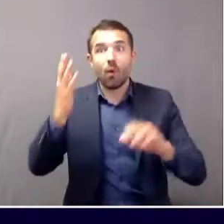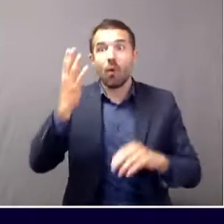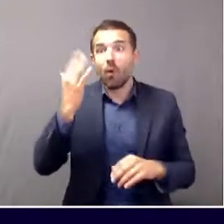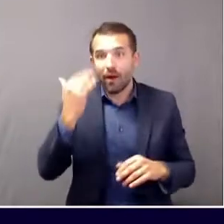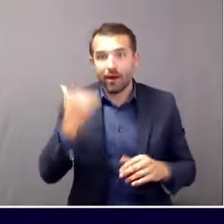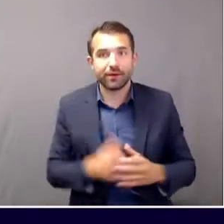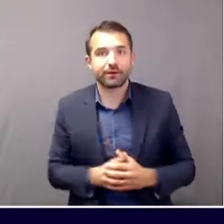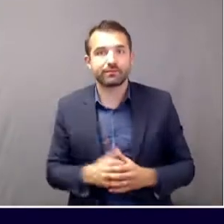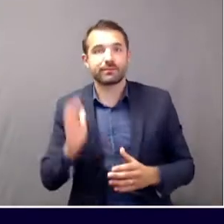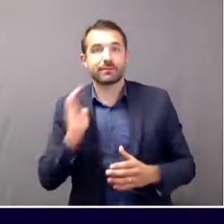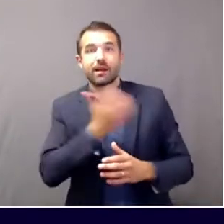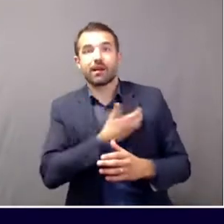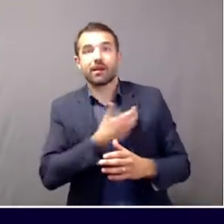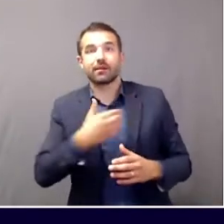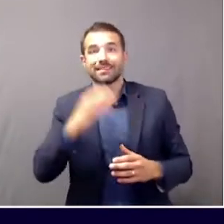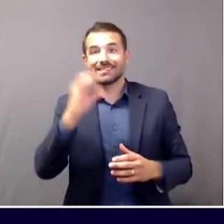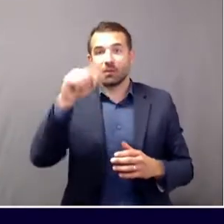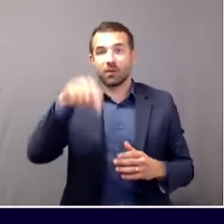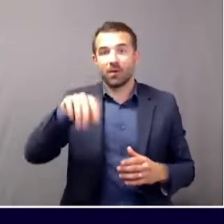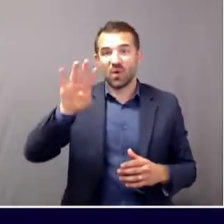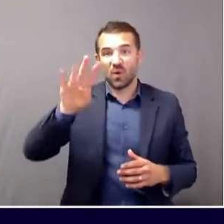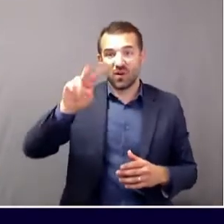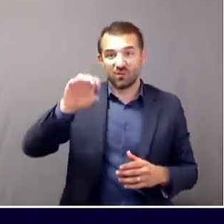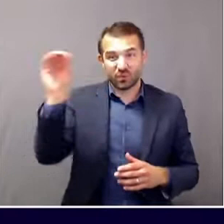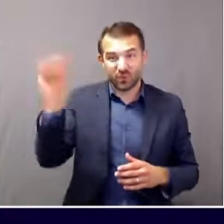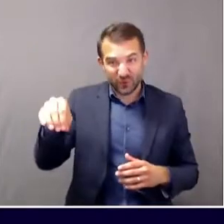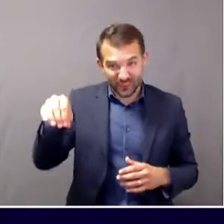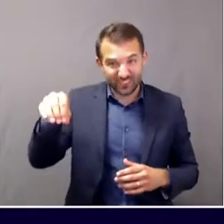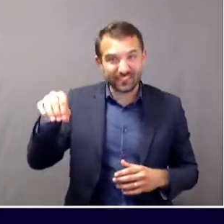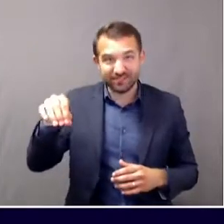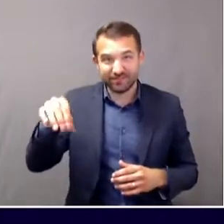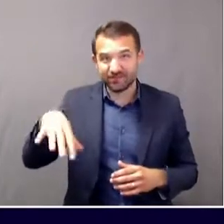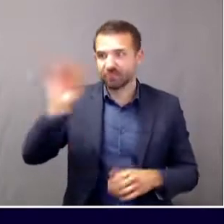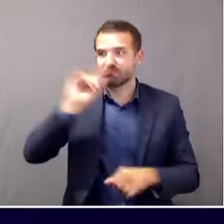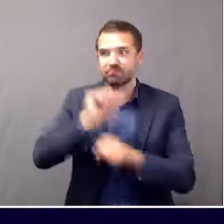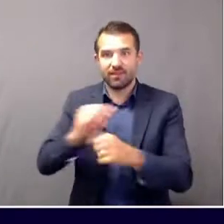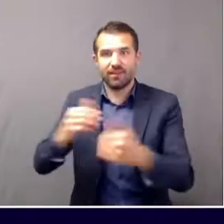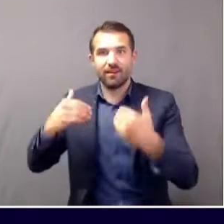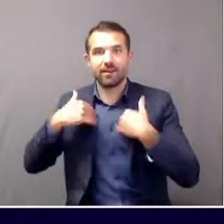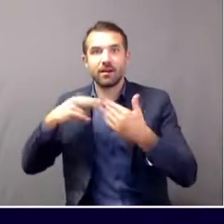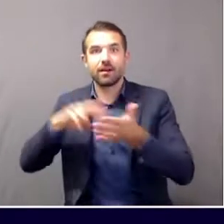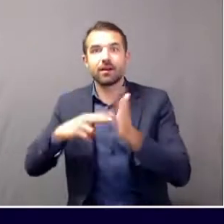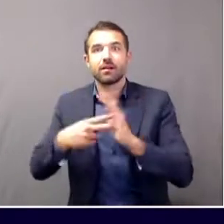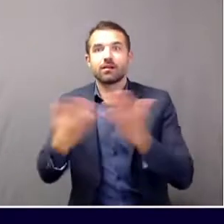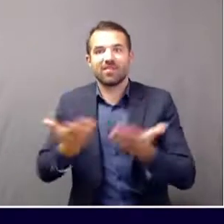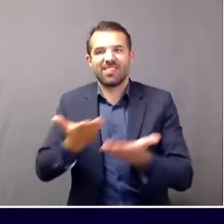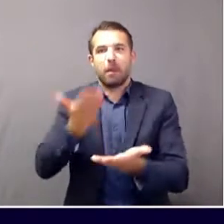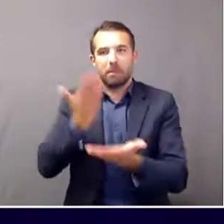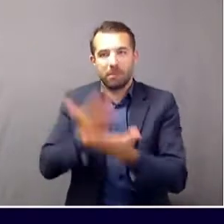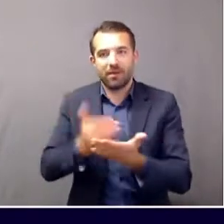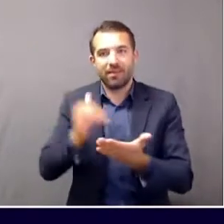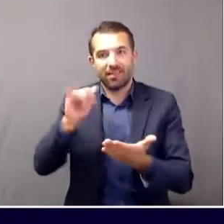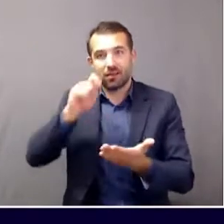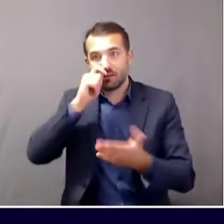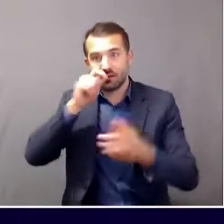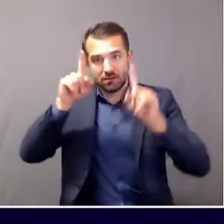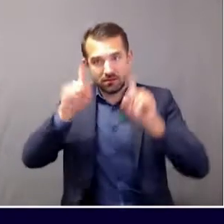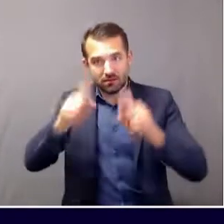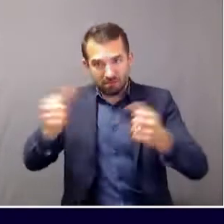for four percent point four percent means that testing is